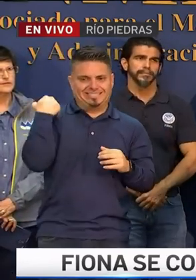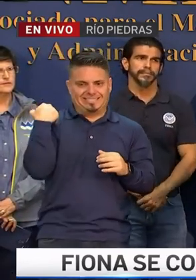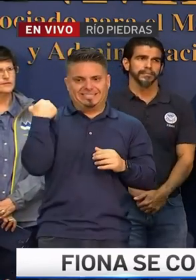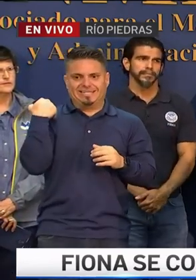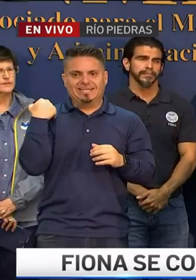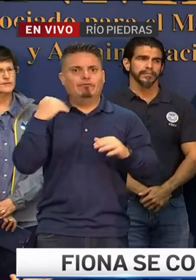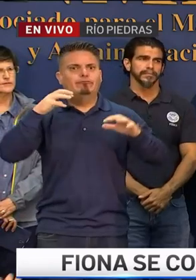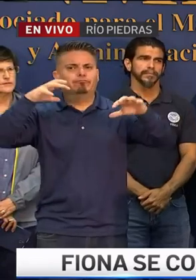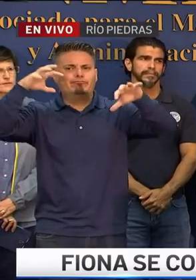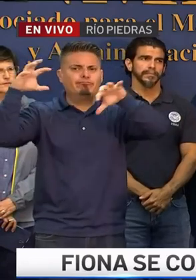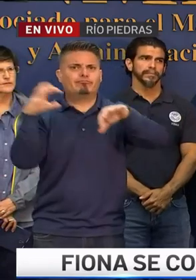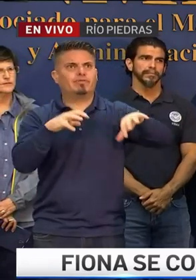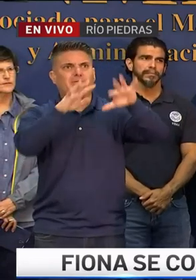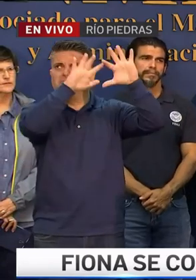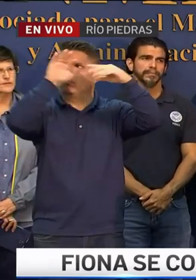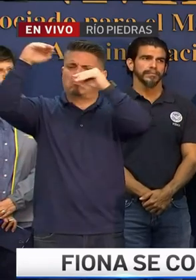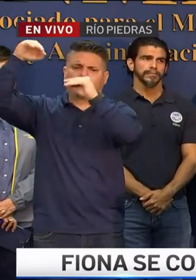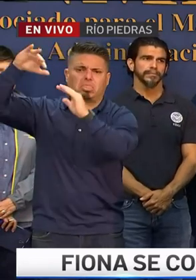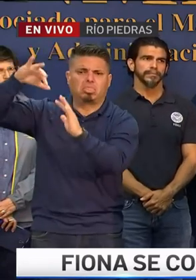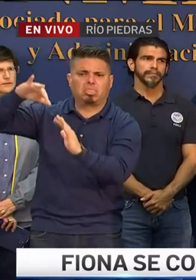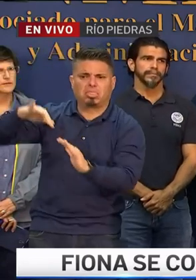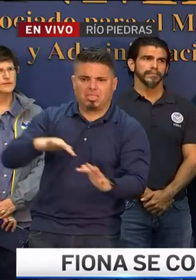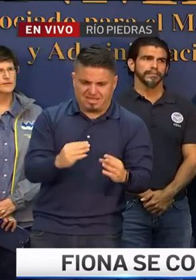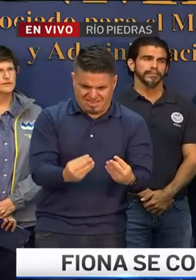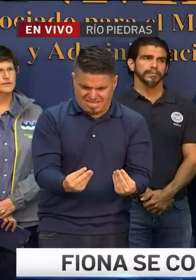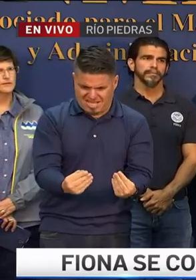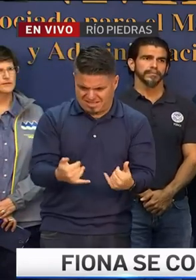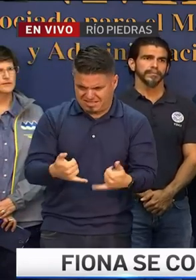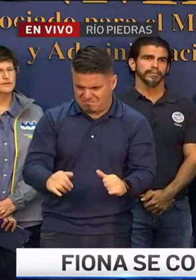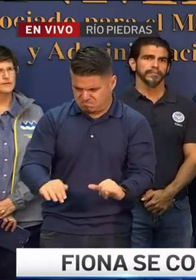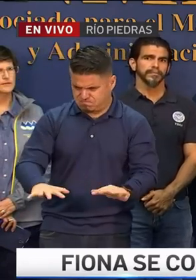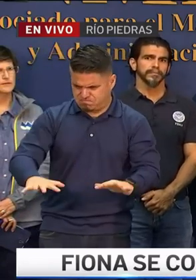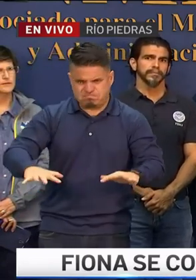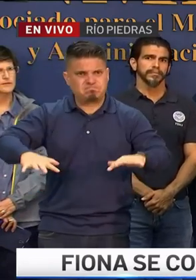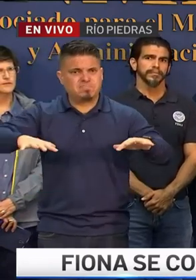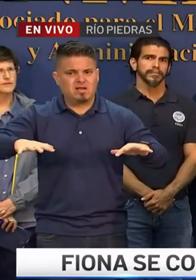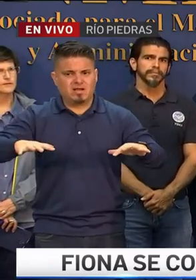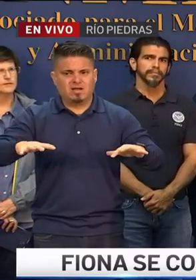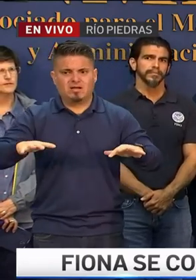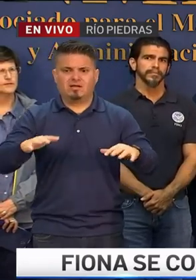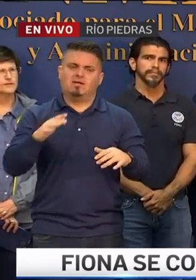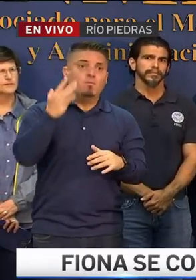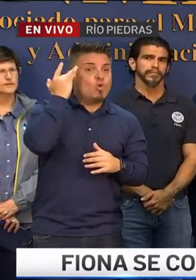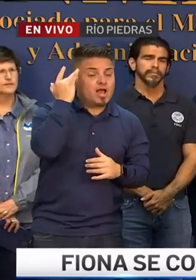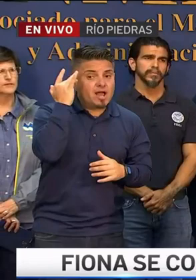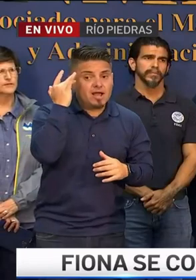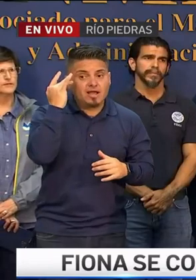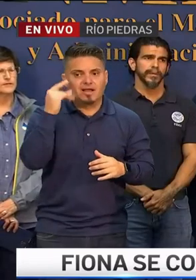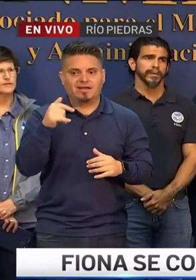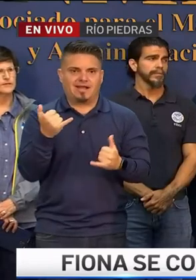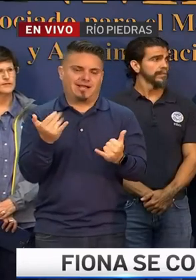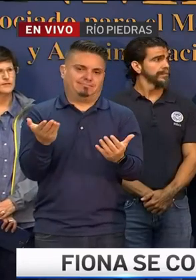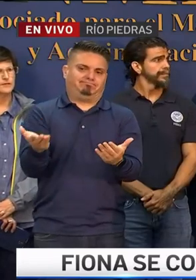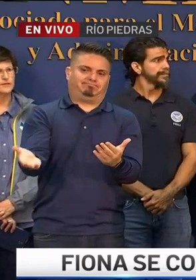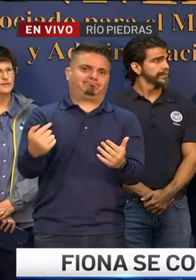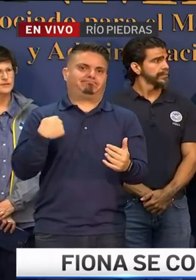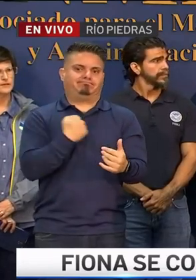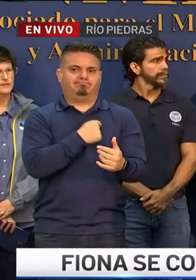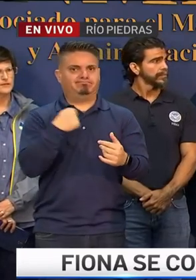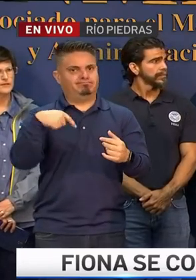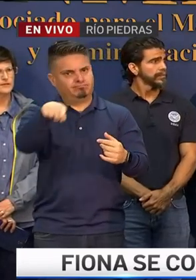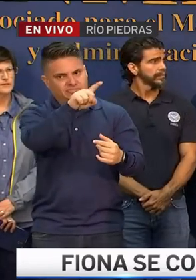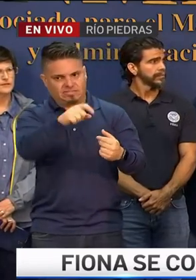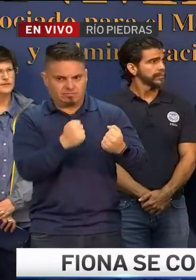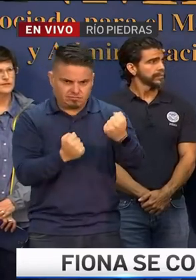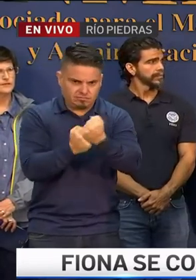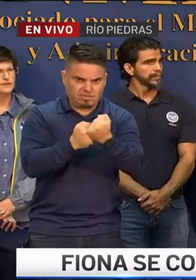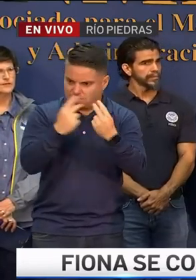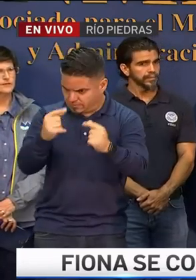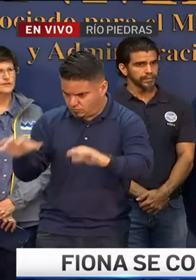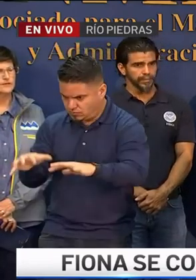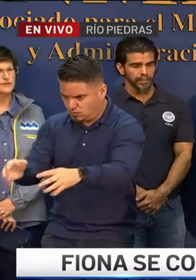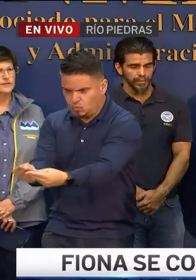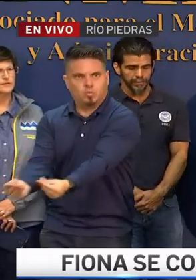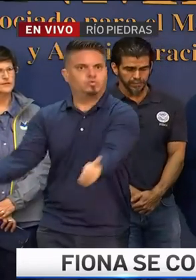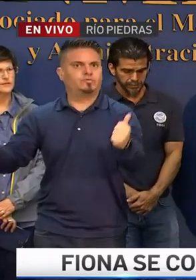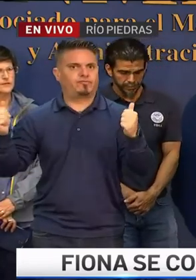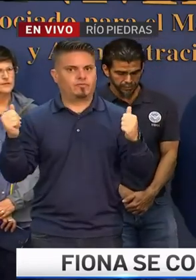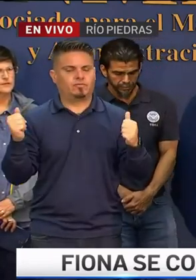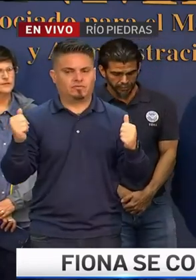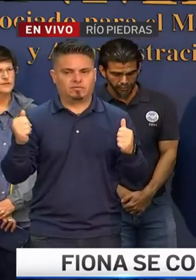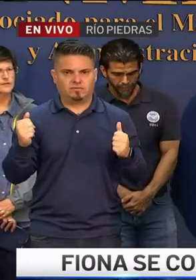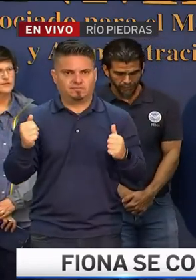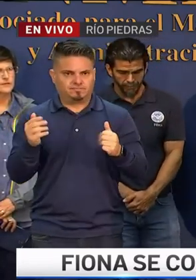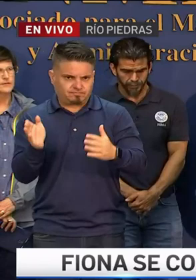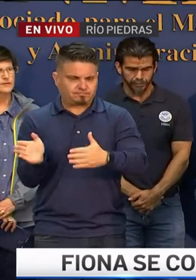DANDO ATENCIÓN TAMBIÉN TIENEN